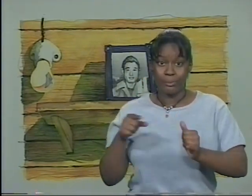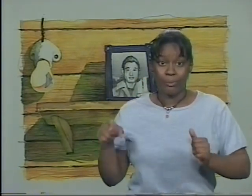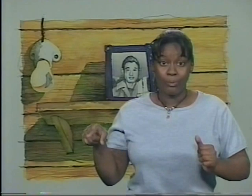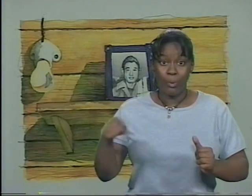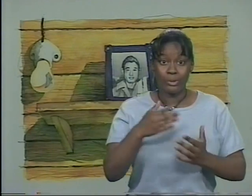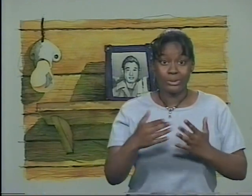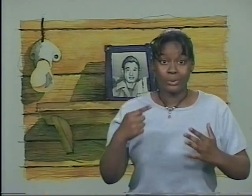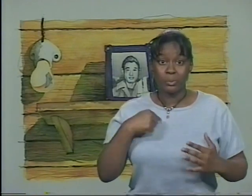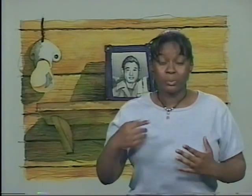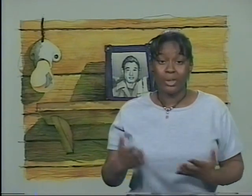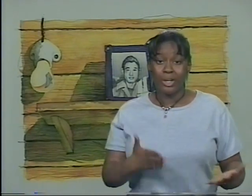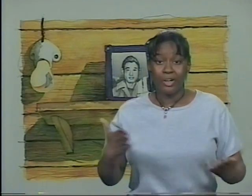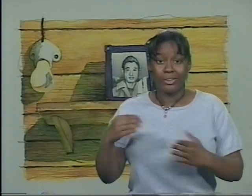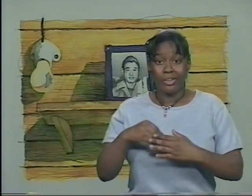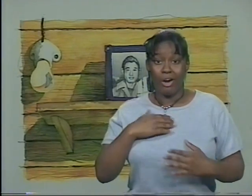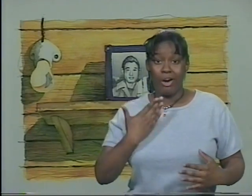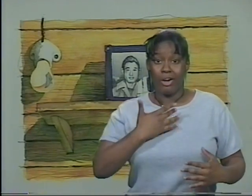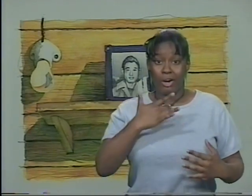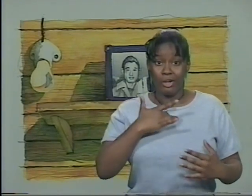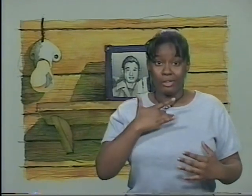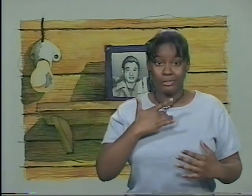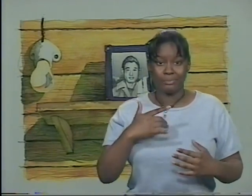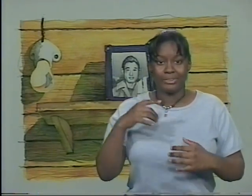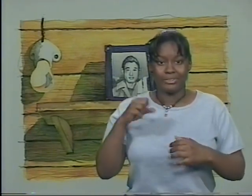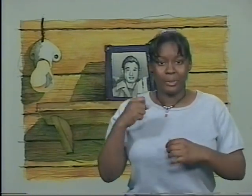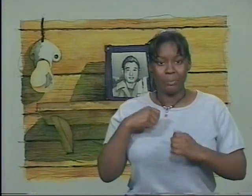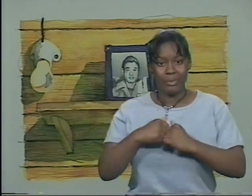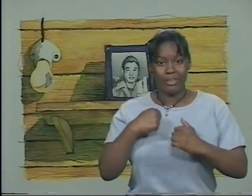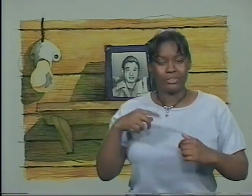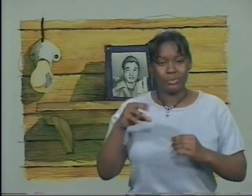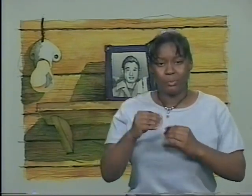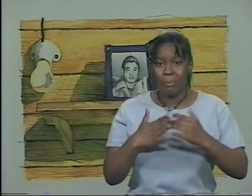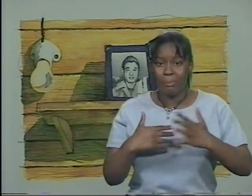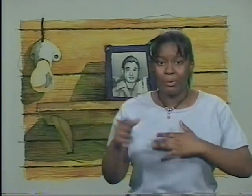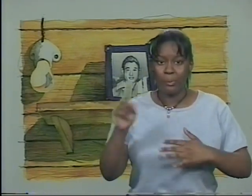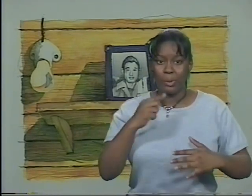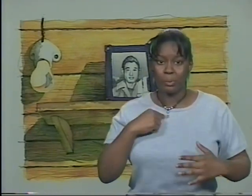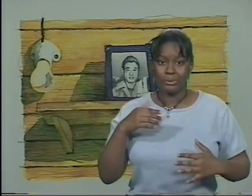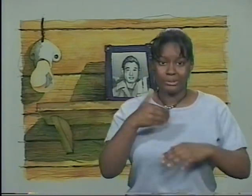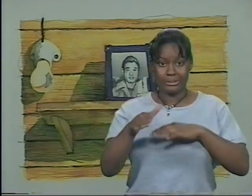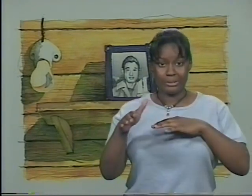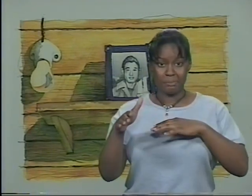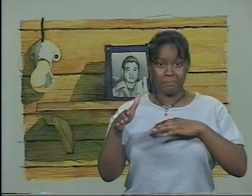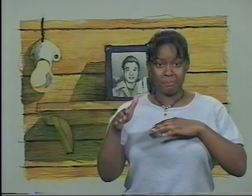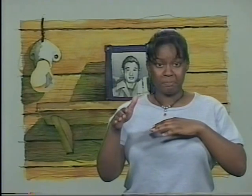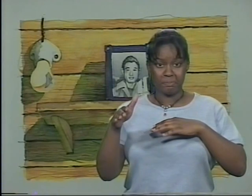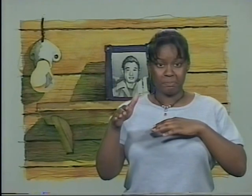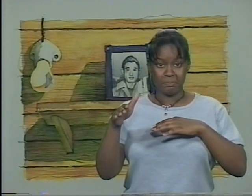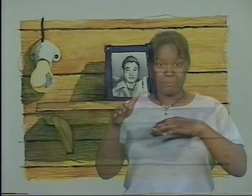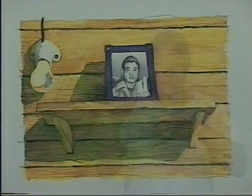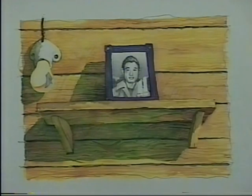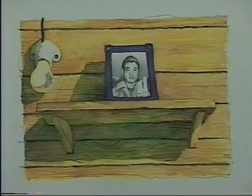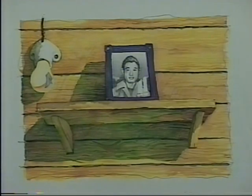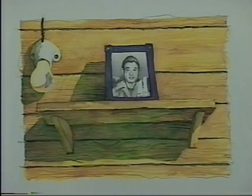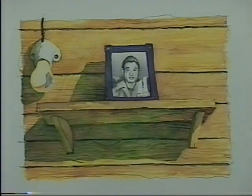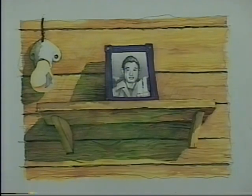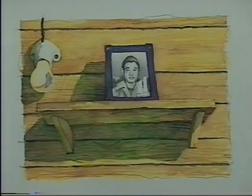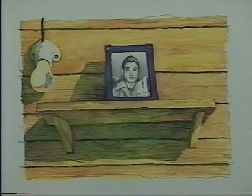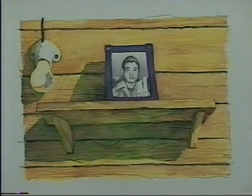loved and left behind. Those are things we carry in our hearts and take with us no matter where we are sent."